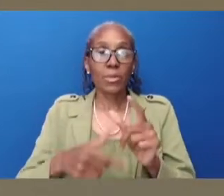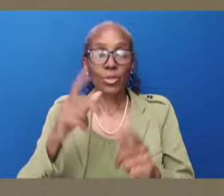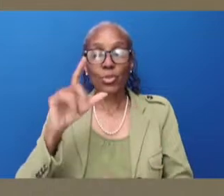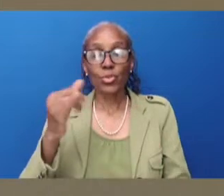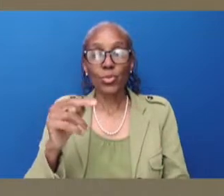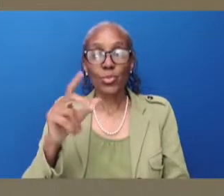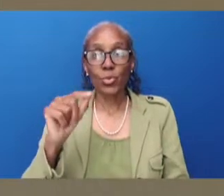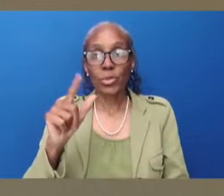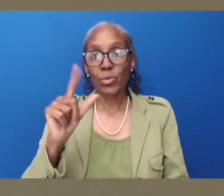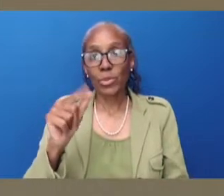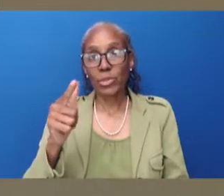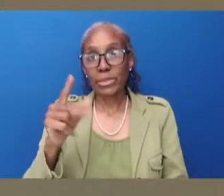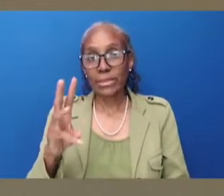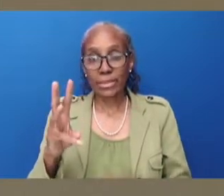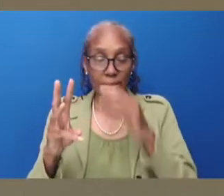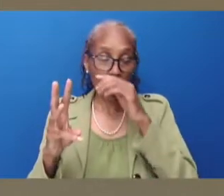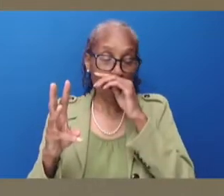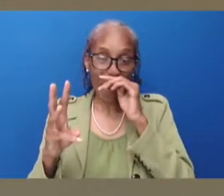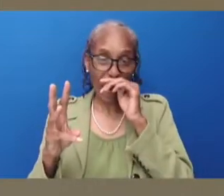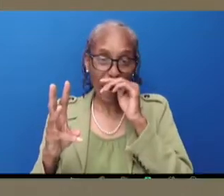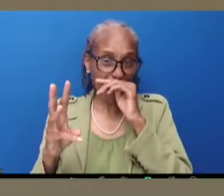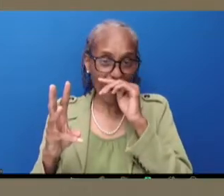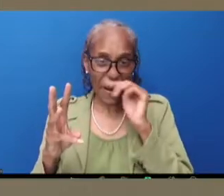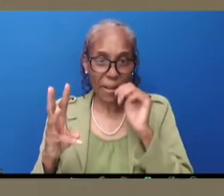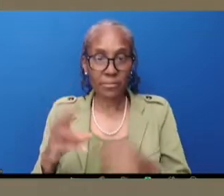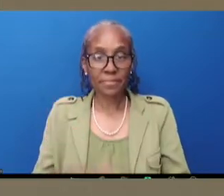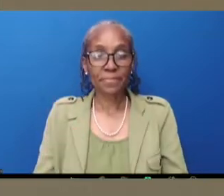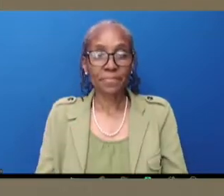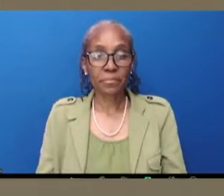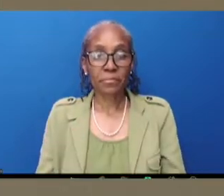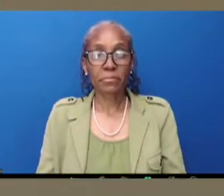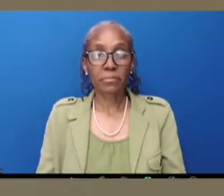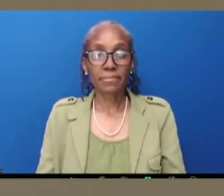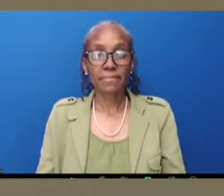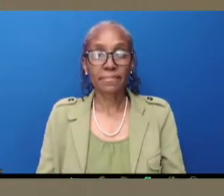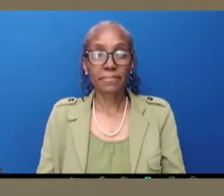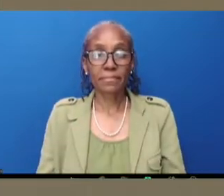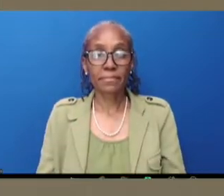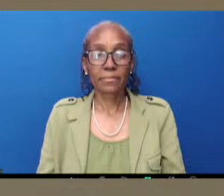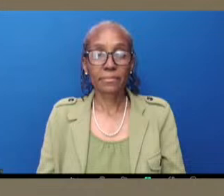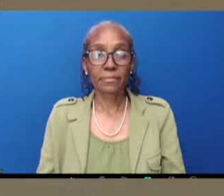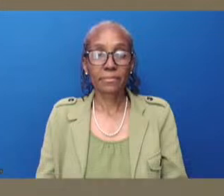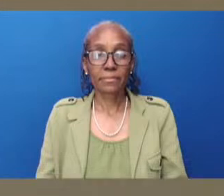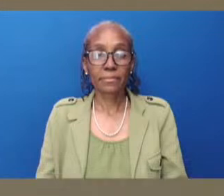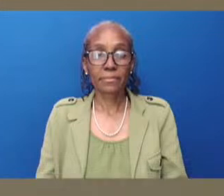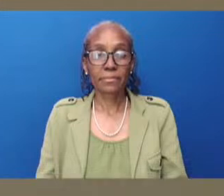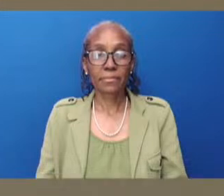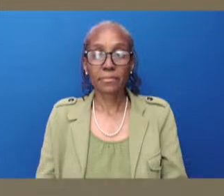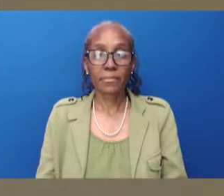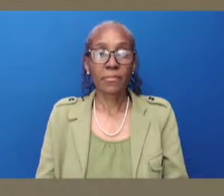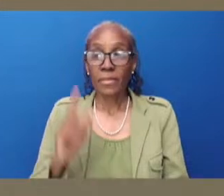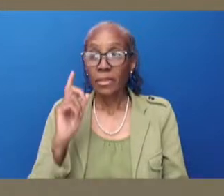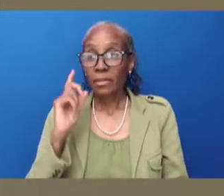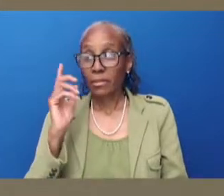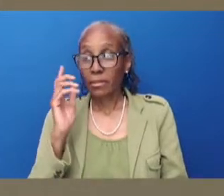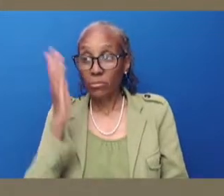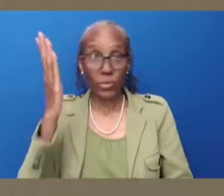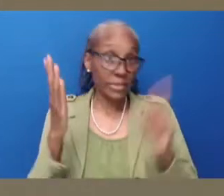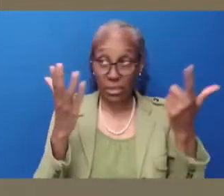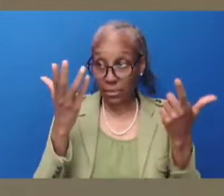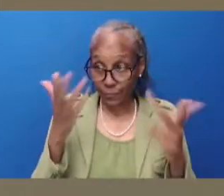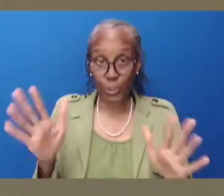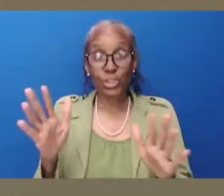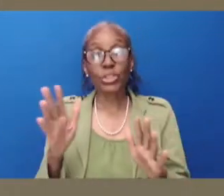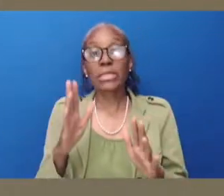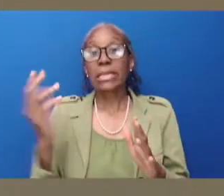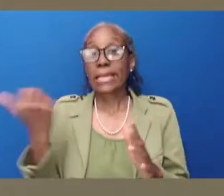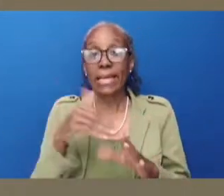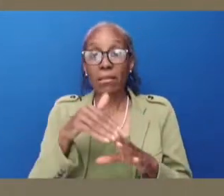BOARD OF TRUSTEES FOR ONE YEAR